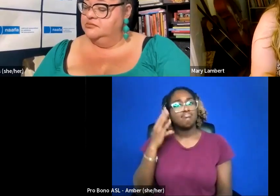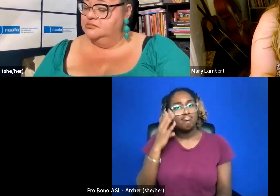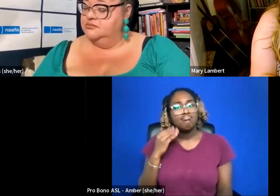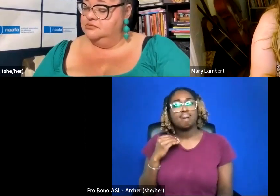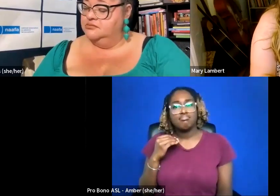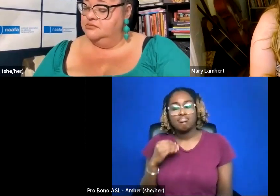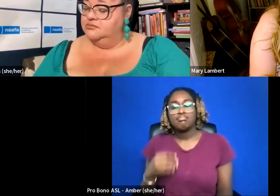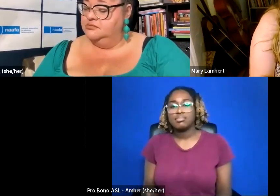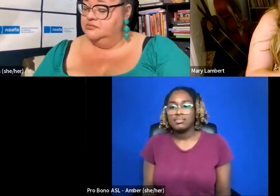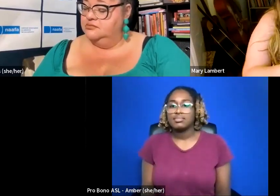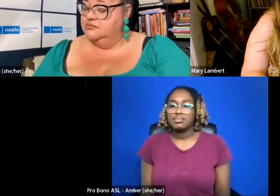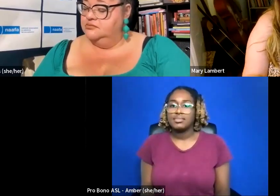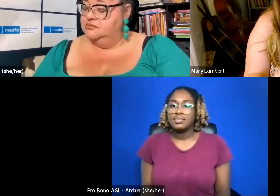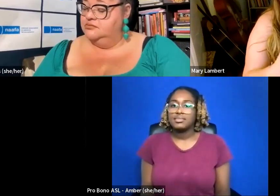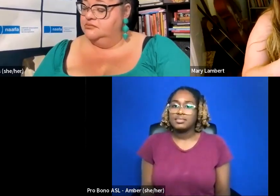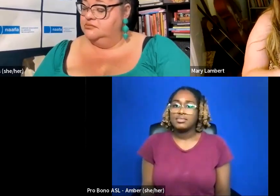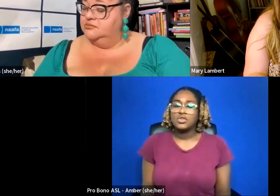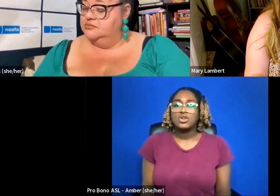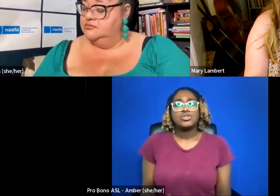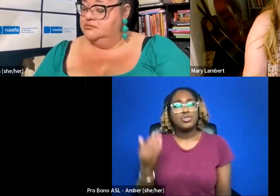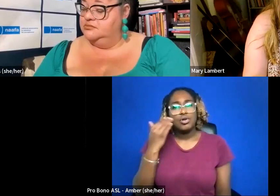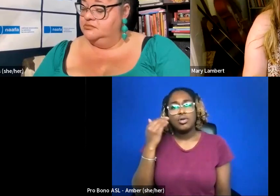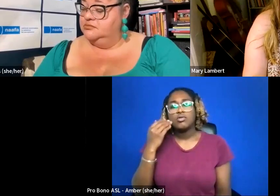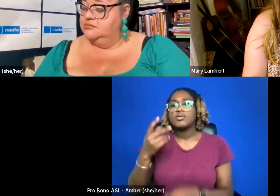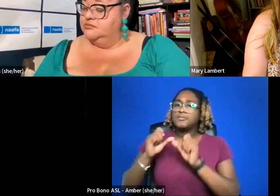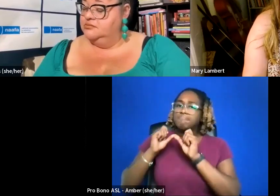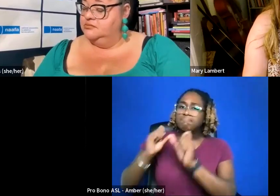and to keep sort of engaging with that part of my identity,